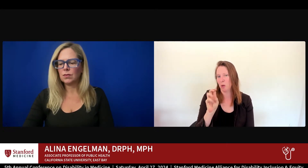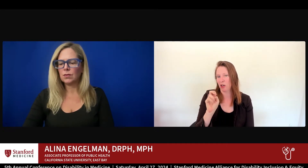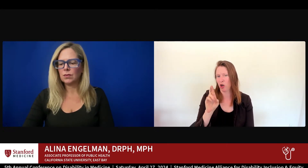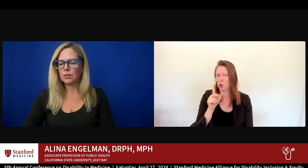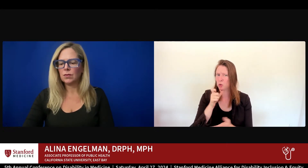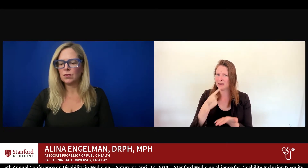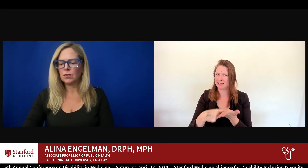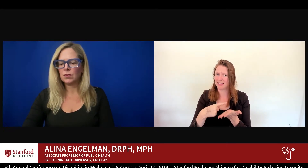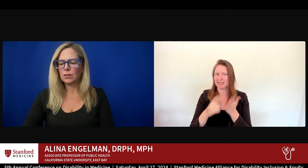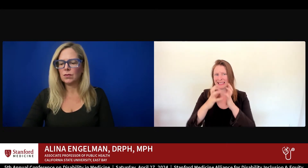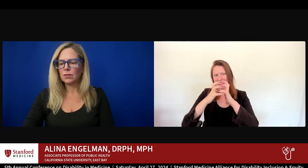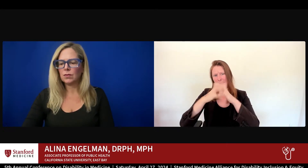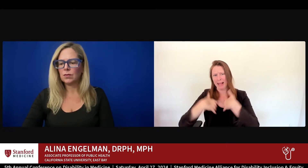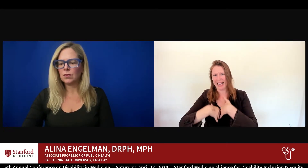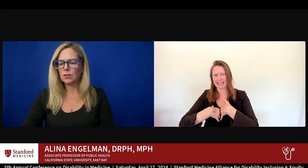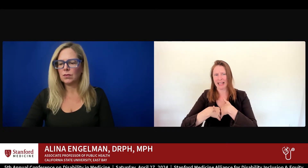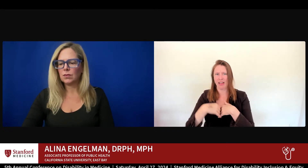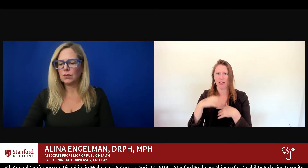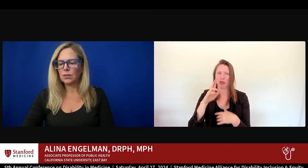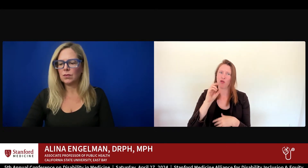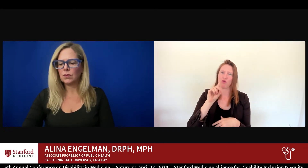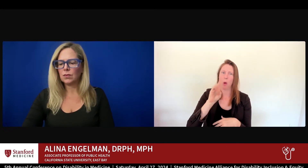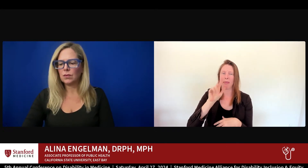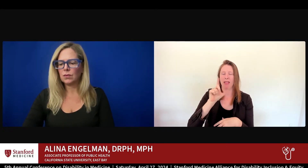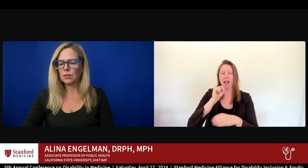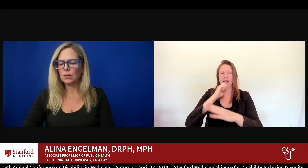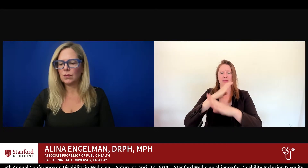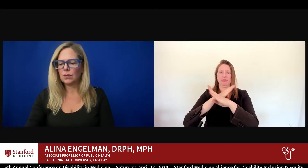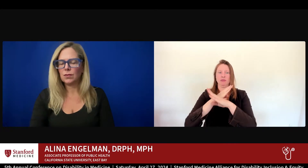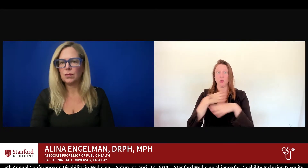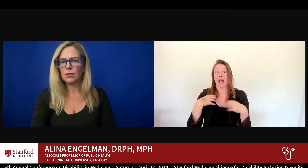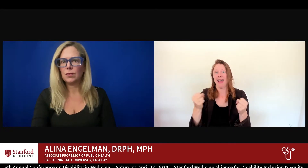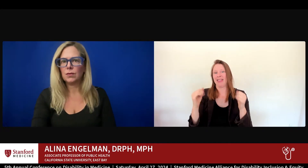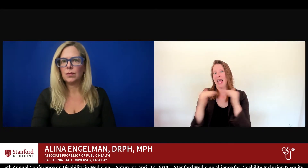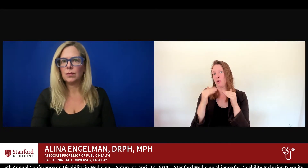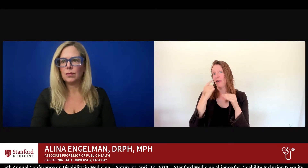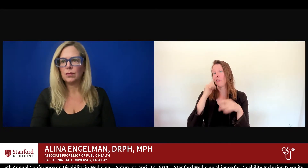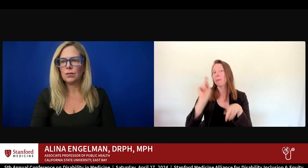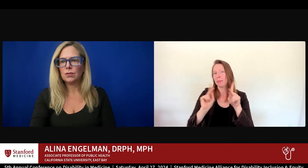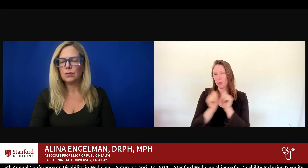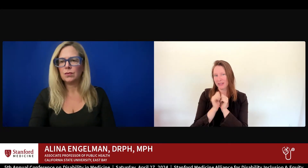our keynote speaker Bonnielin Swenor discussed dismantling the roadblocks